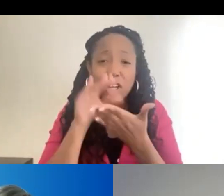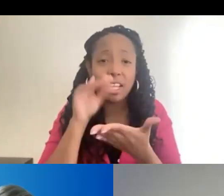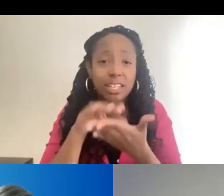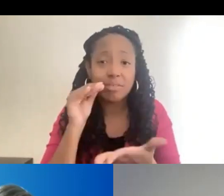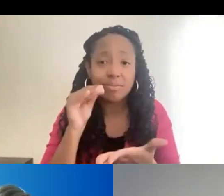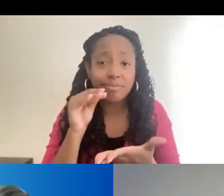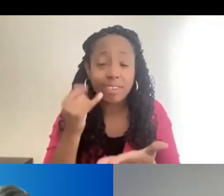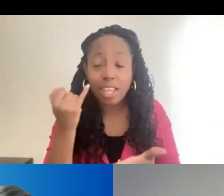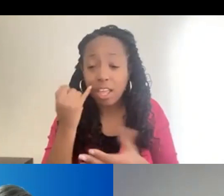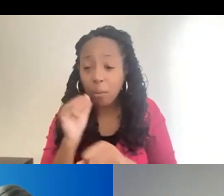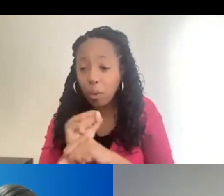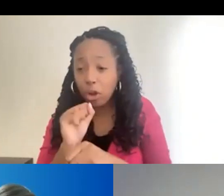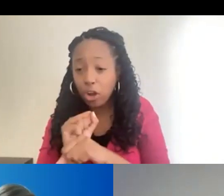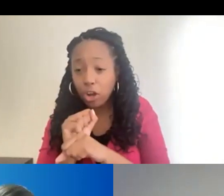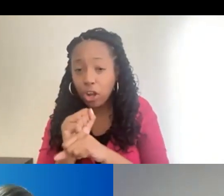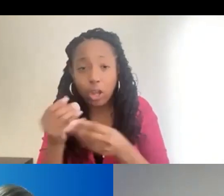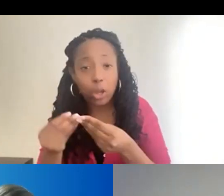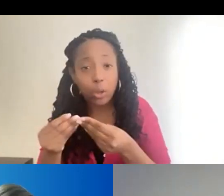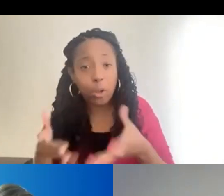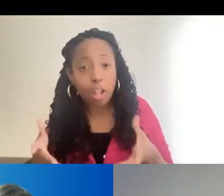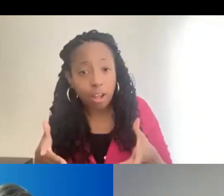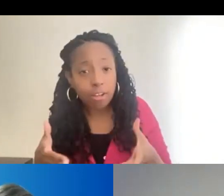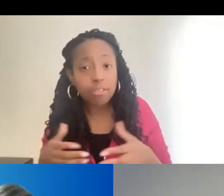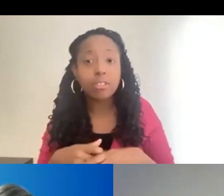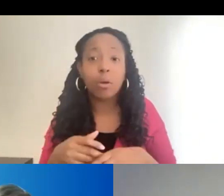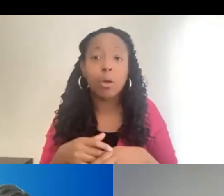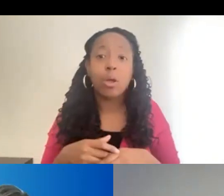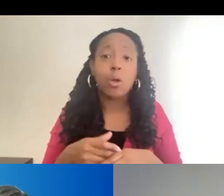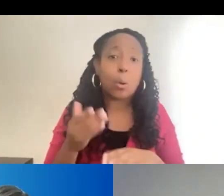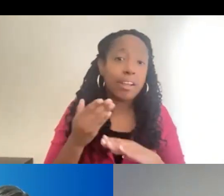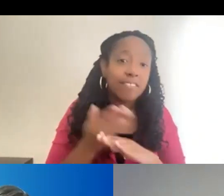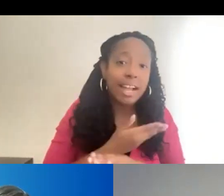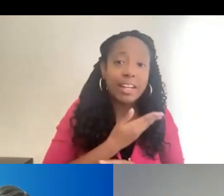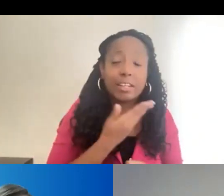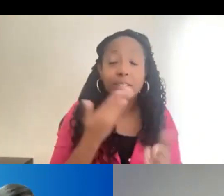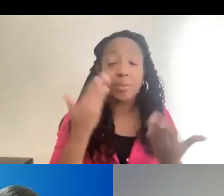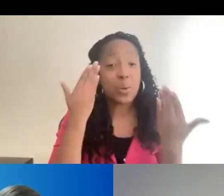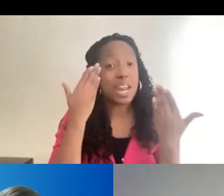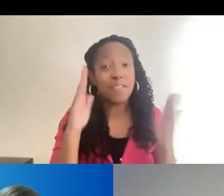or if something happens you know you never know life is unpredictable um but no one can take away